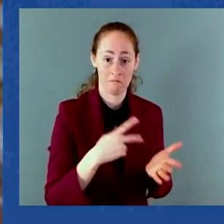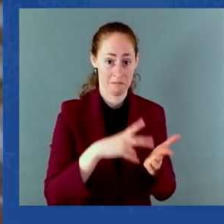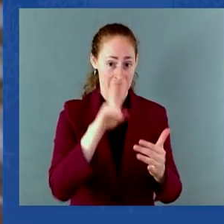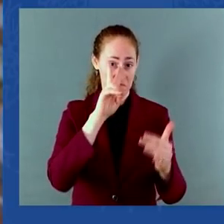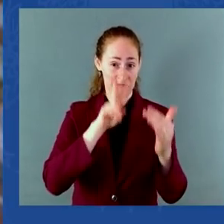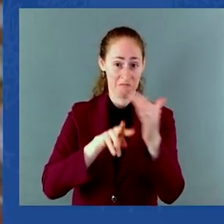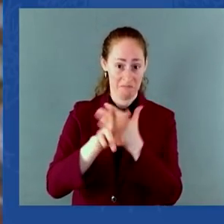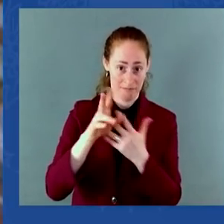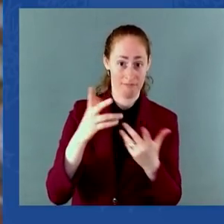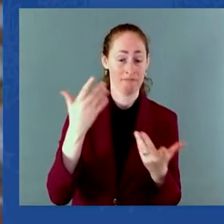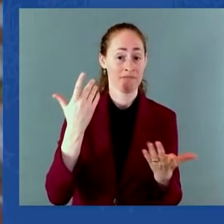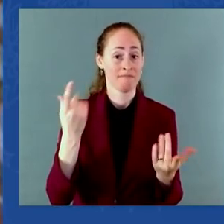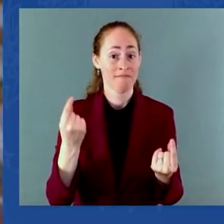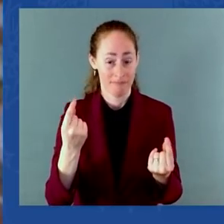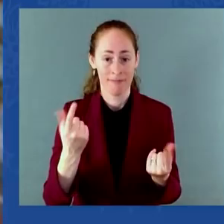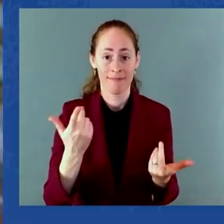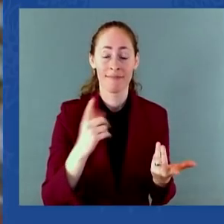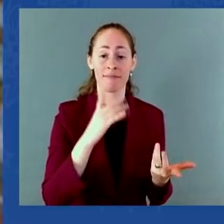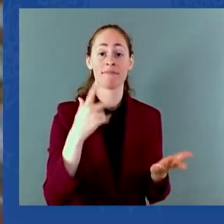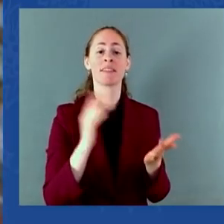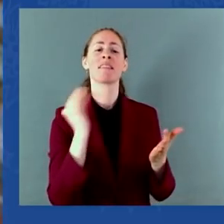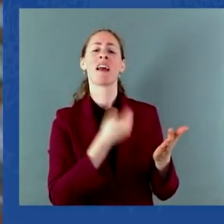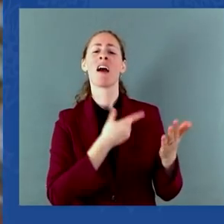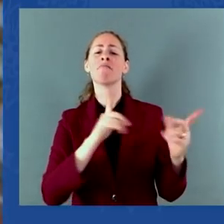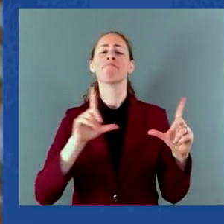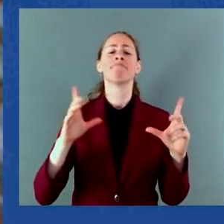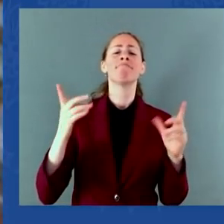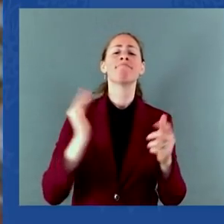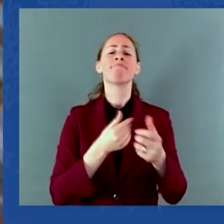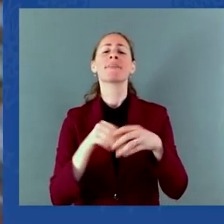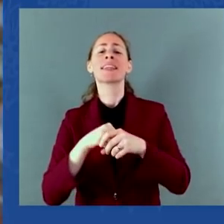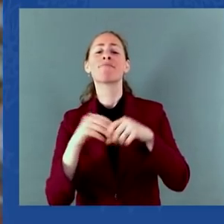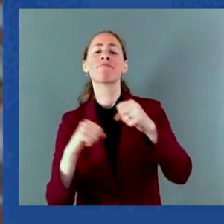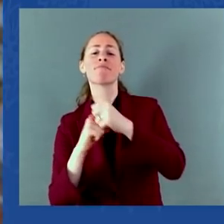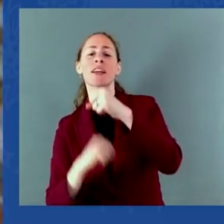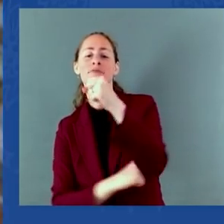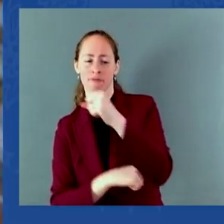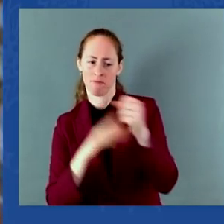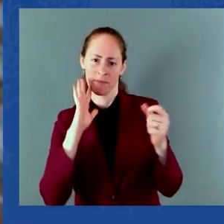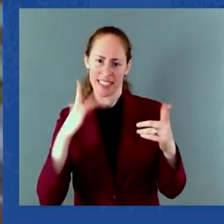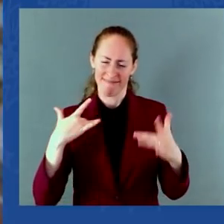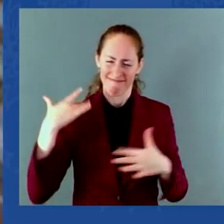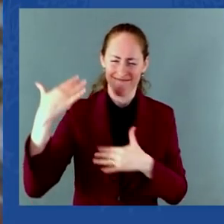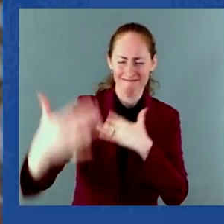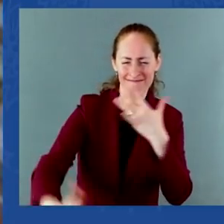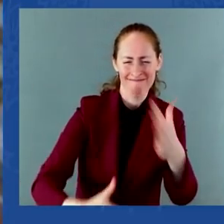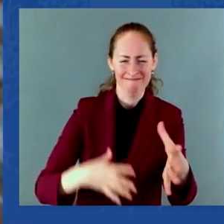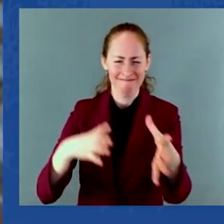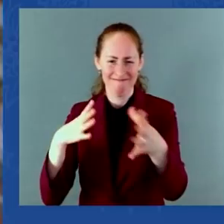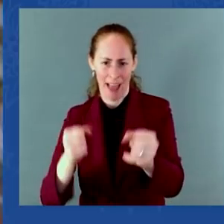will grow faster than China's, for example. And we will once again have the best roads, bridges, ports, and airports.